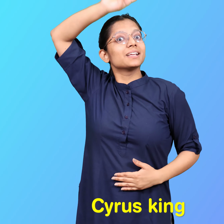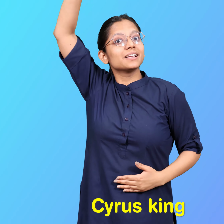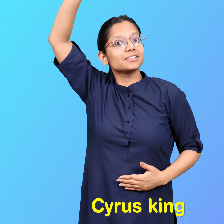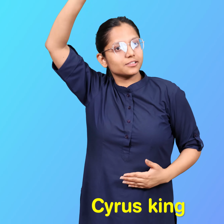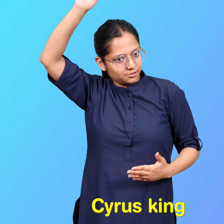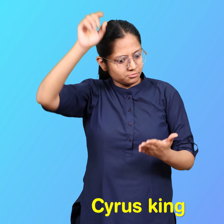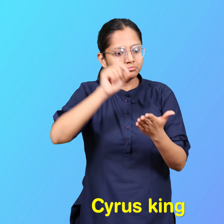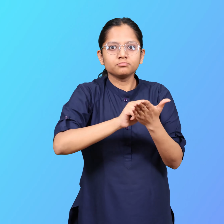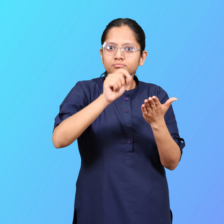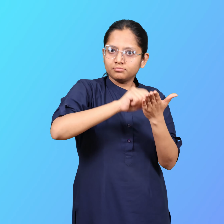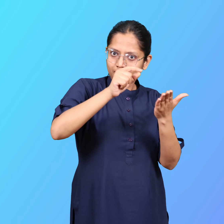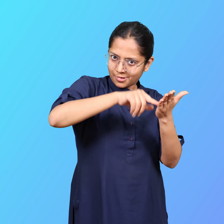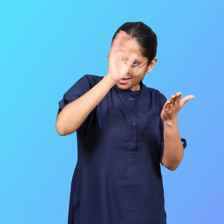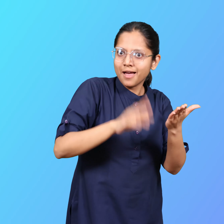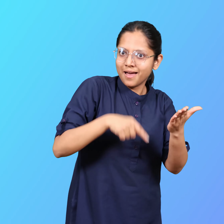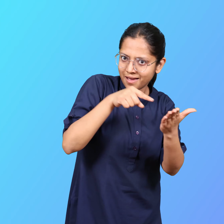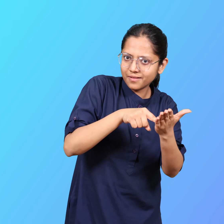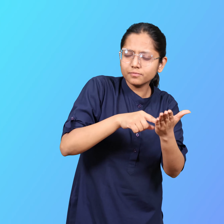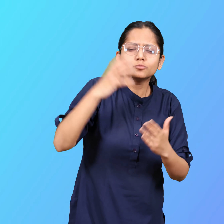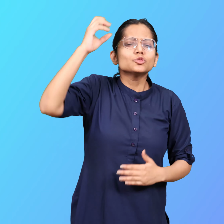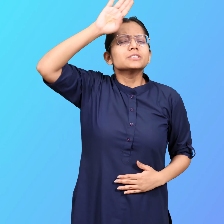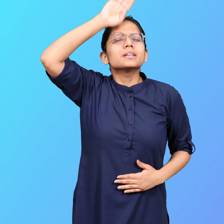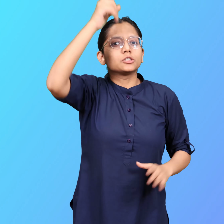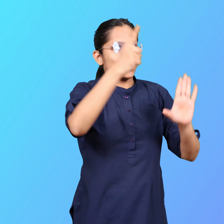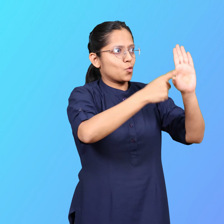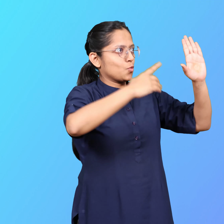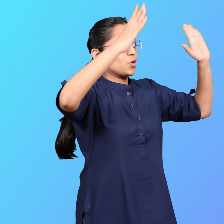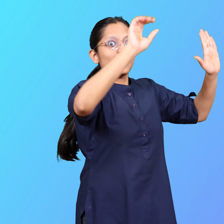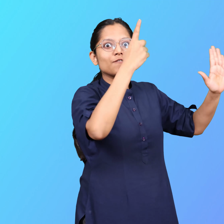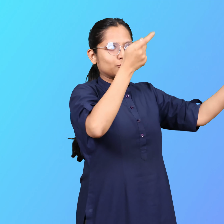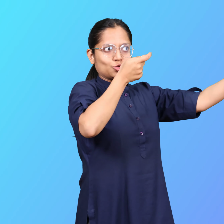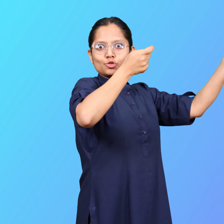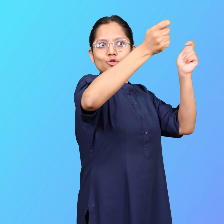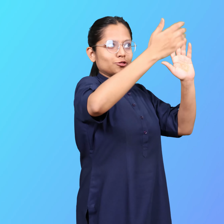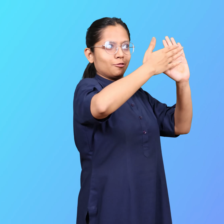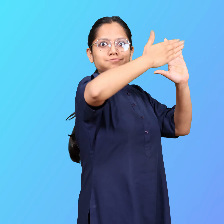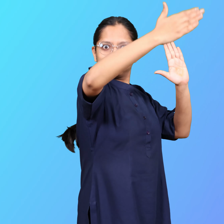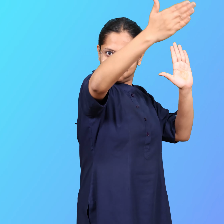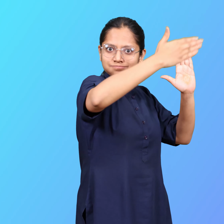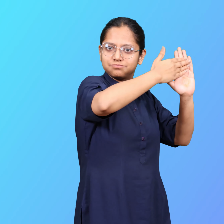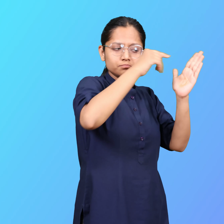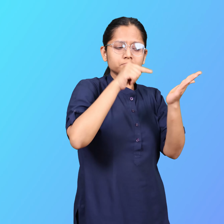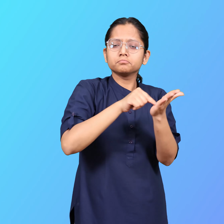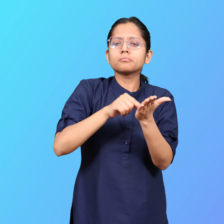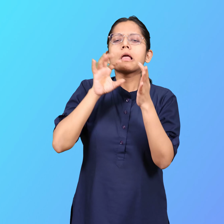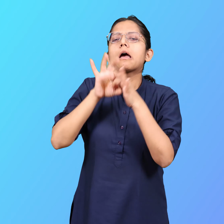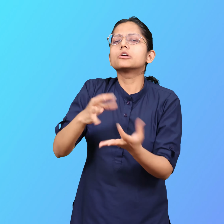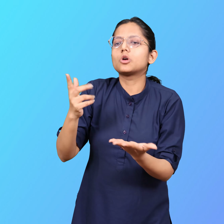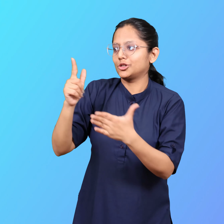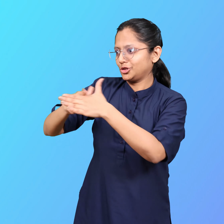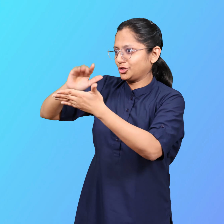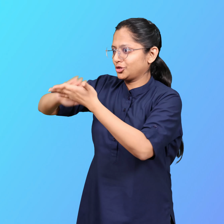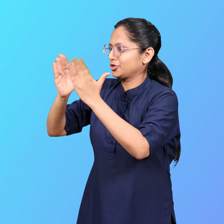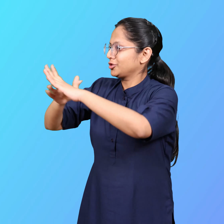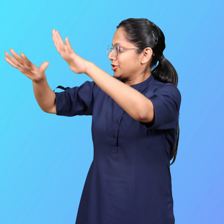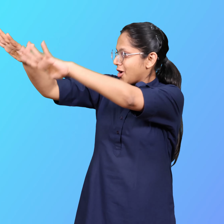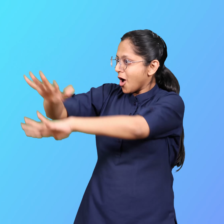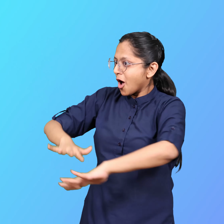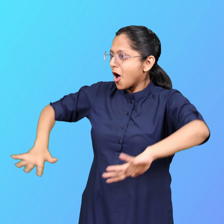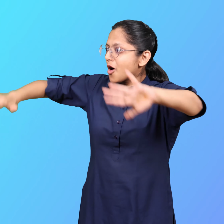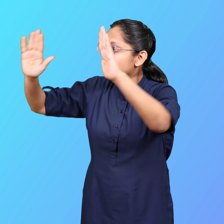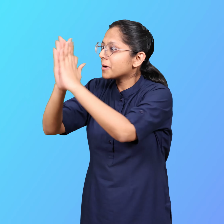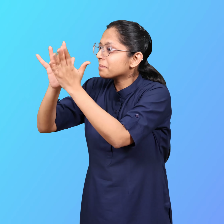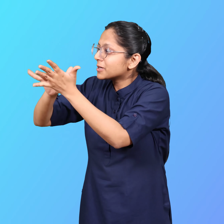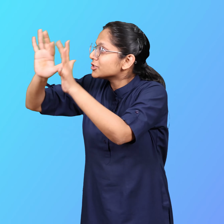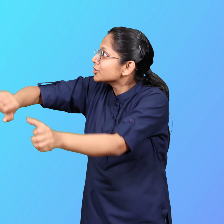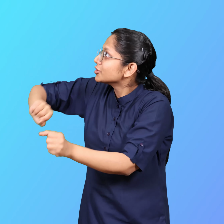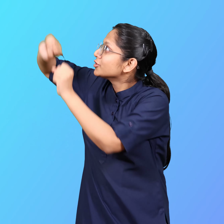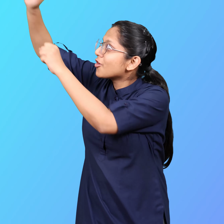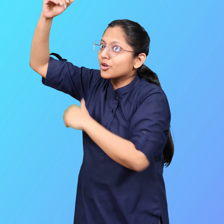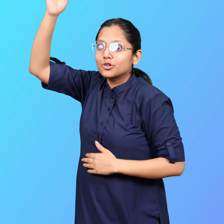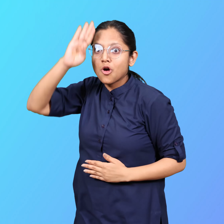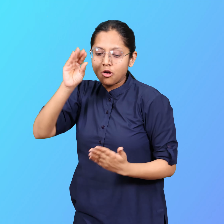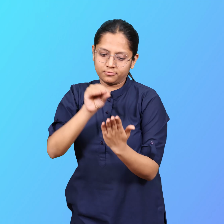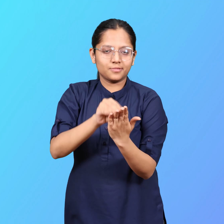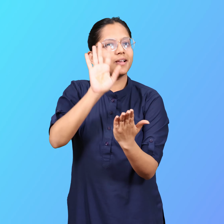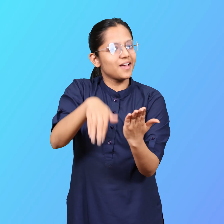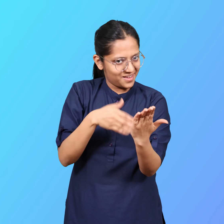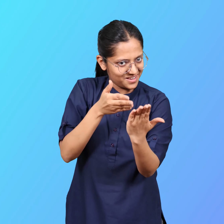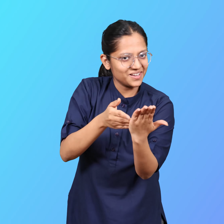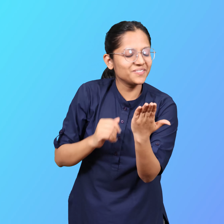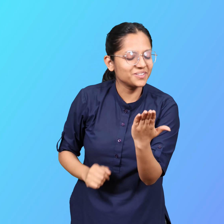During the first year that Cyrus was king, he gave an order about the Temple of God in Jerusalem.